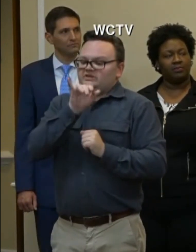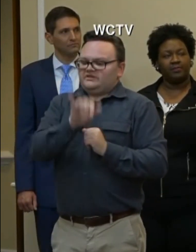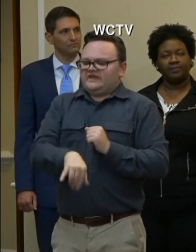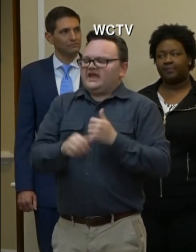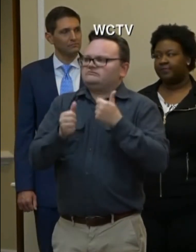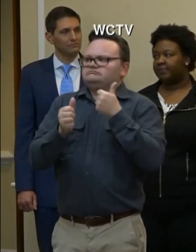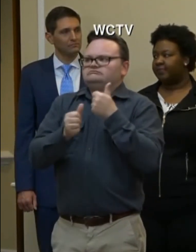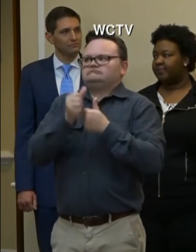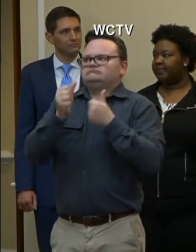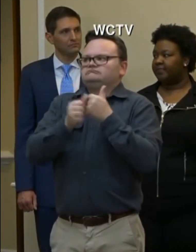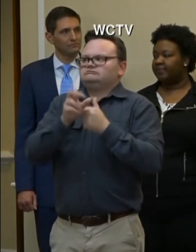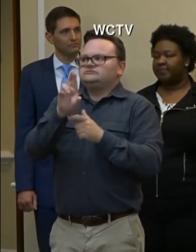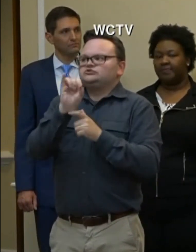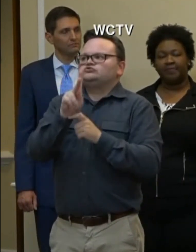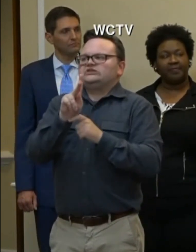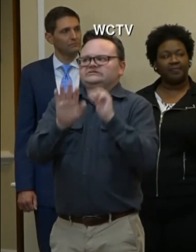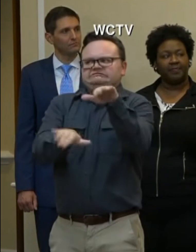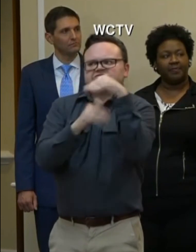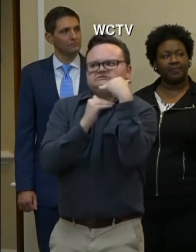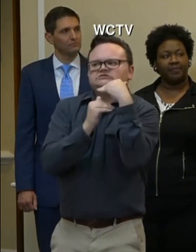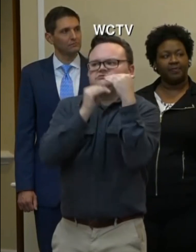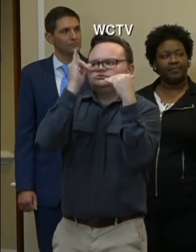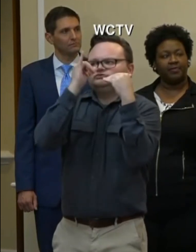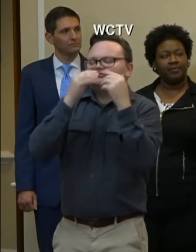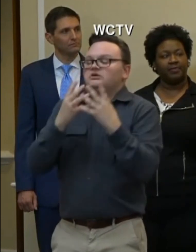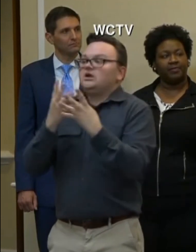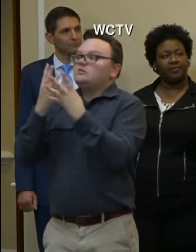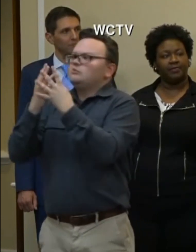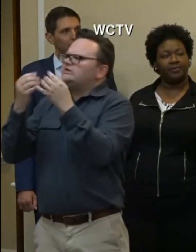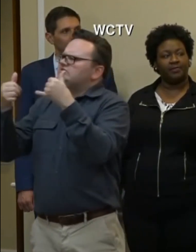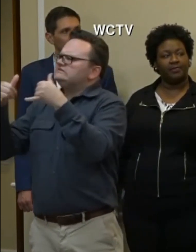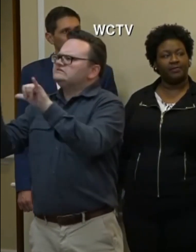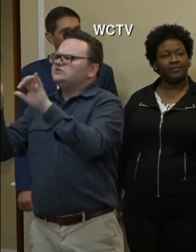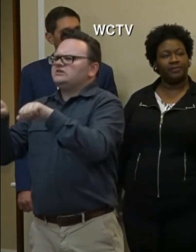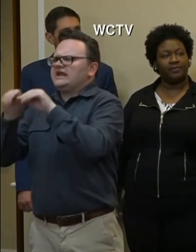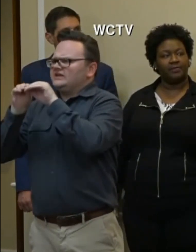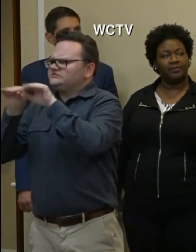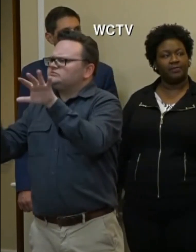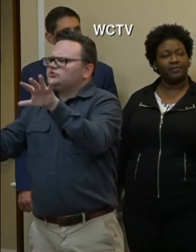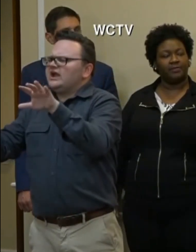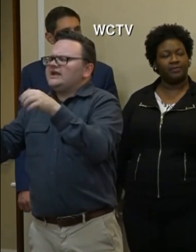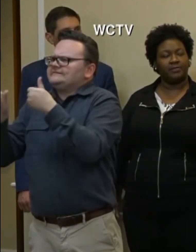prisons you is is also a threat but it's a little bit different so but I think